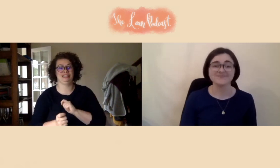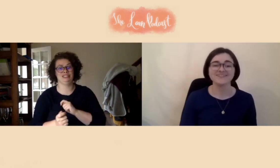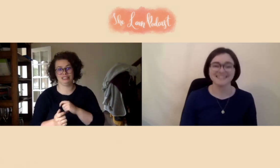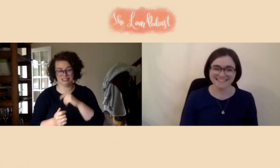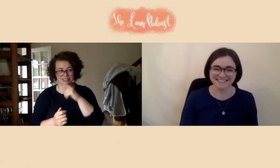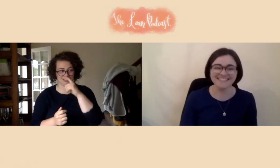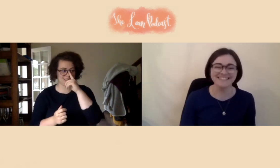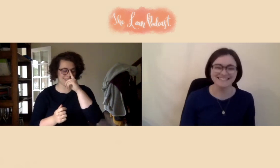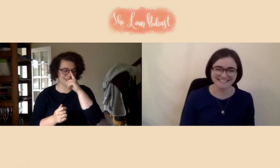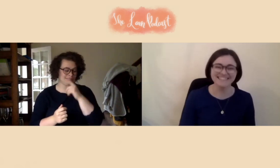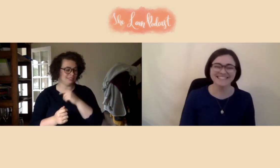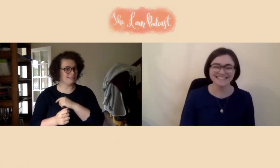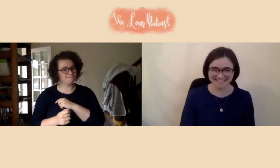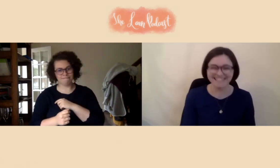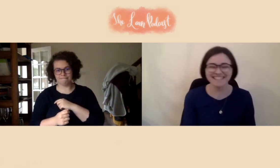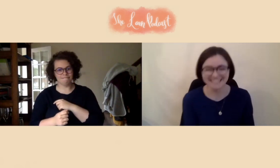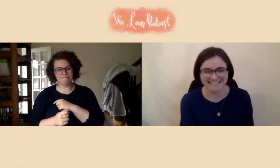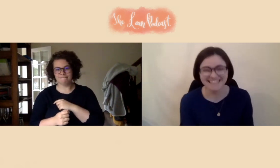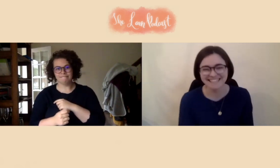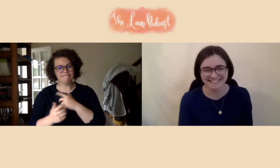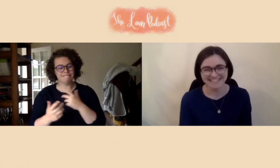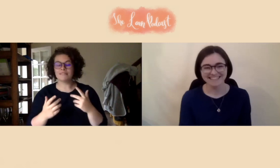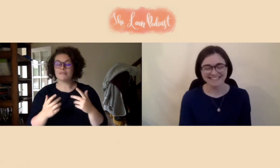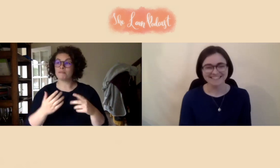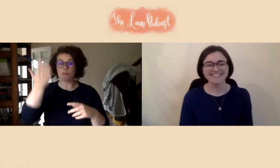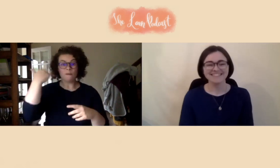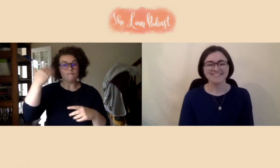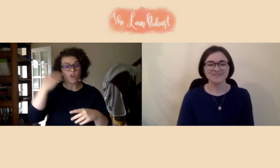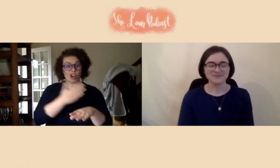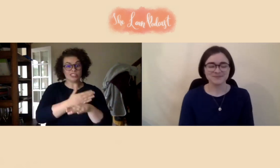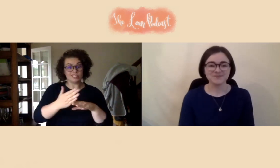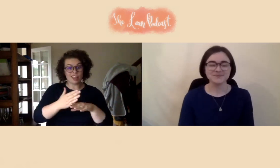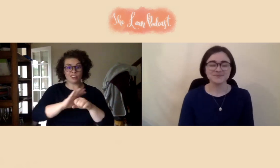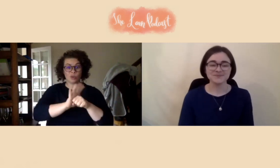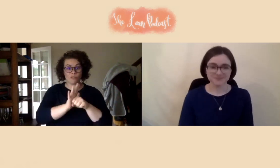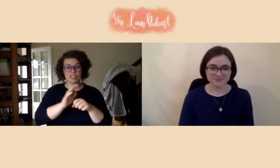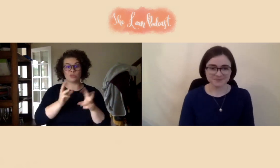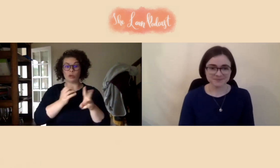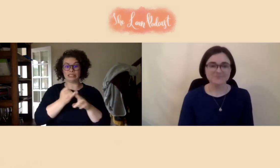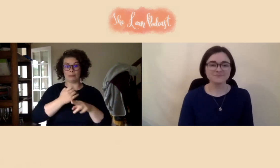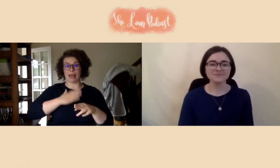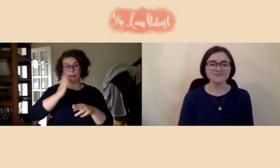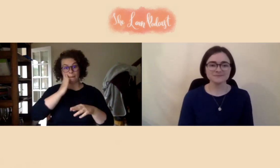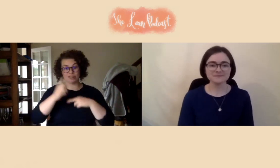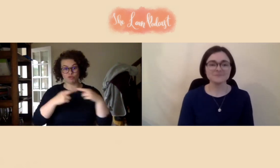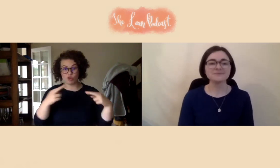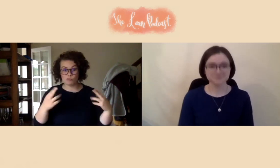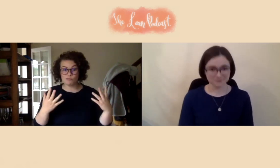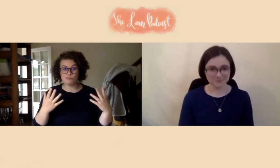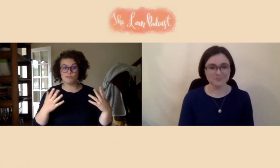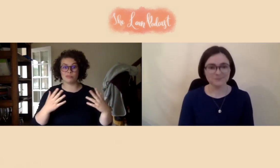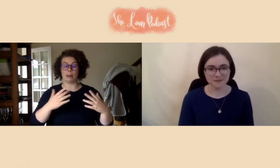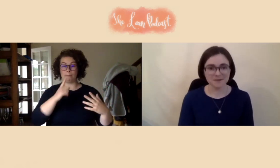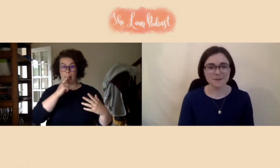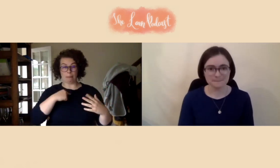I was in my bedroom, kind of, sort of kneeling and interpreting.